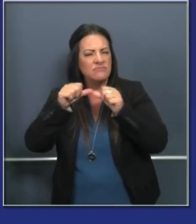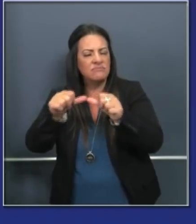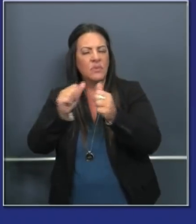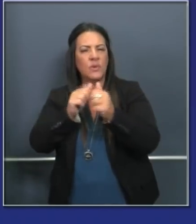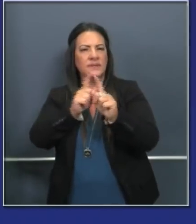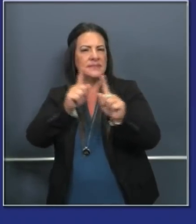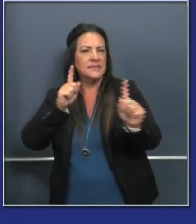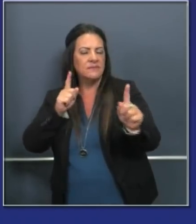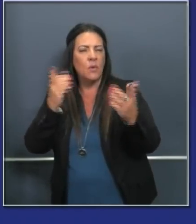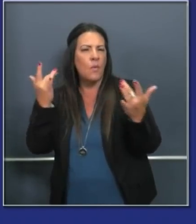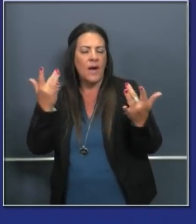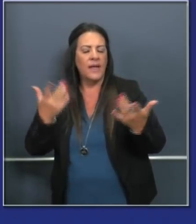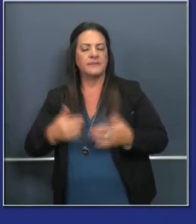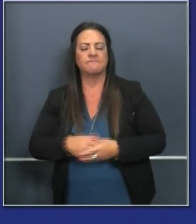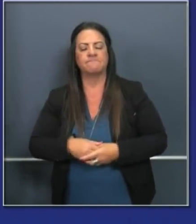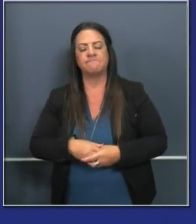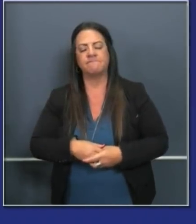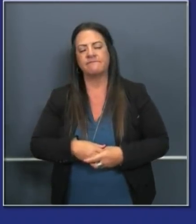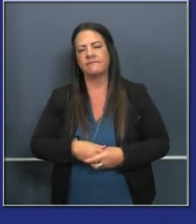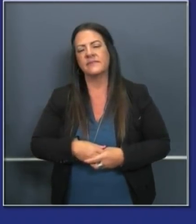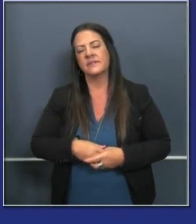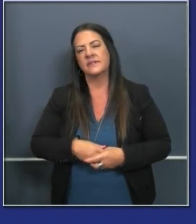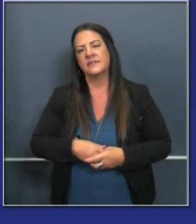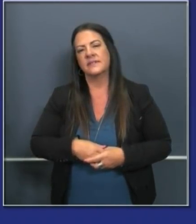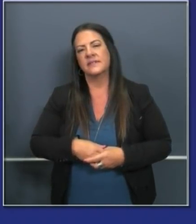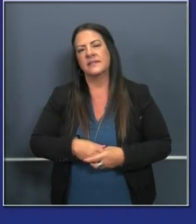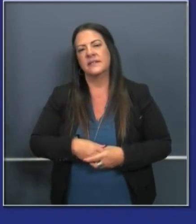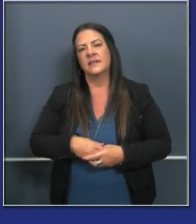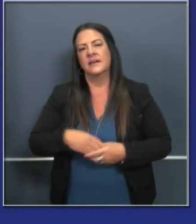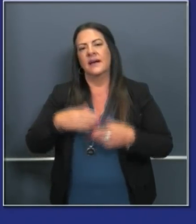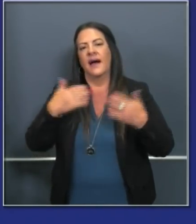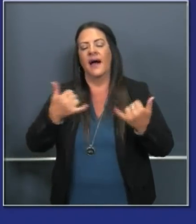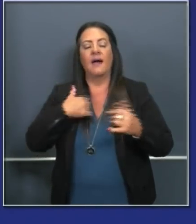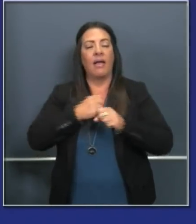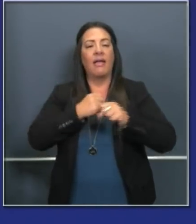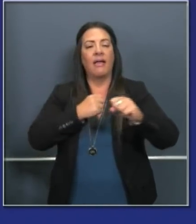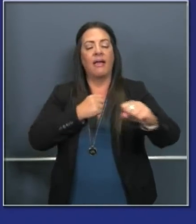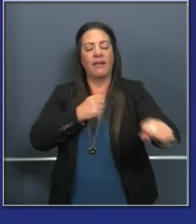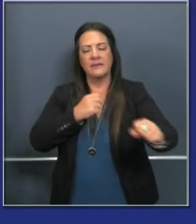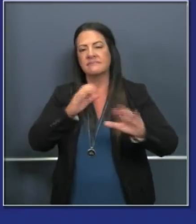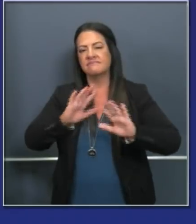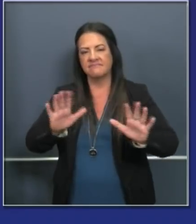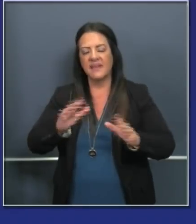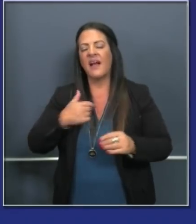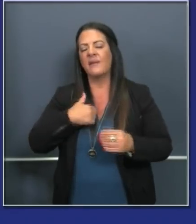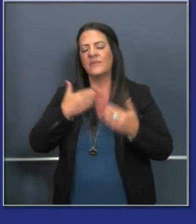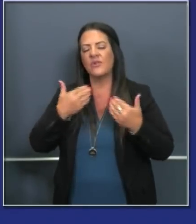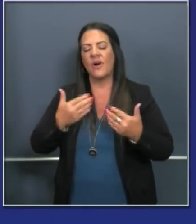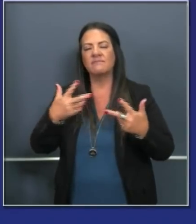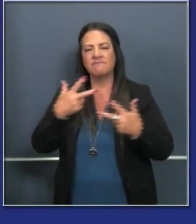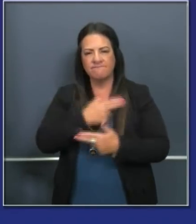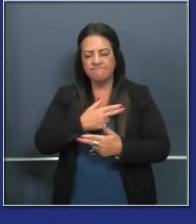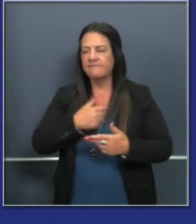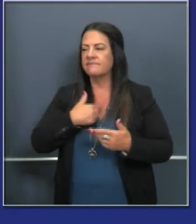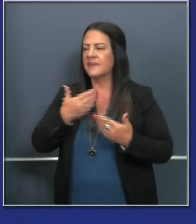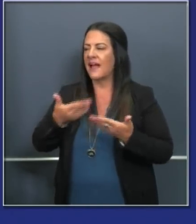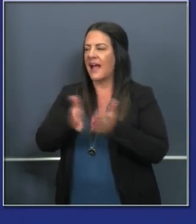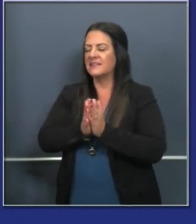MANY ARE MAKING ABOUT THE CRITICAL NATURE OF WEARING FACE MASKS AND CONTINUING THE SOCIAL DISTANCING PHYSICAL DISTANCE REQUIRED OF THIS